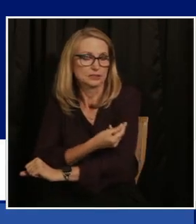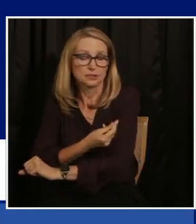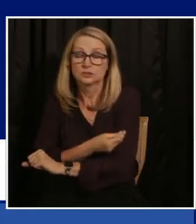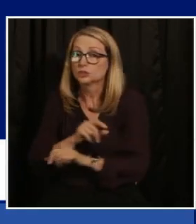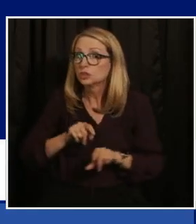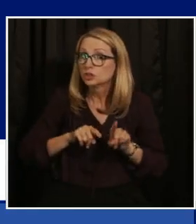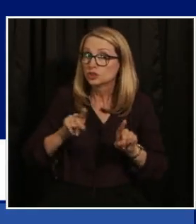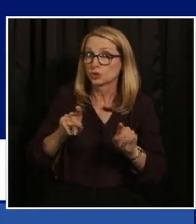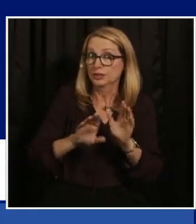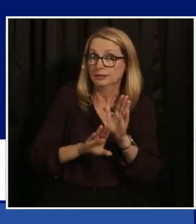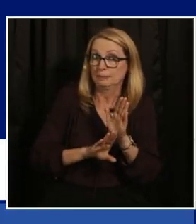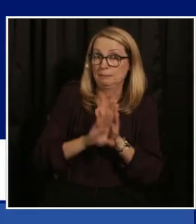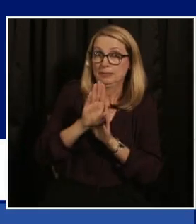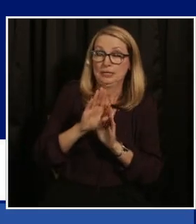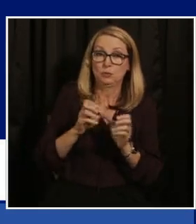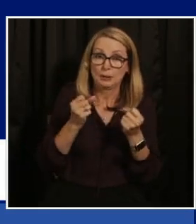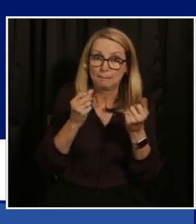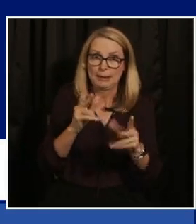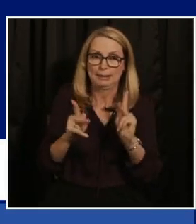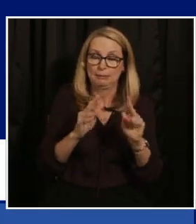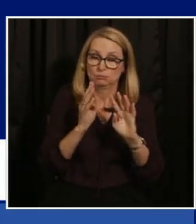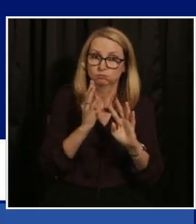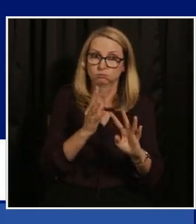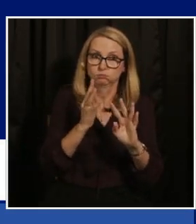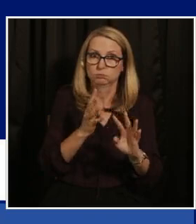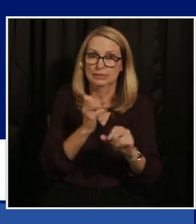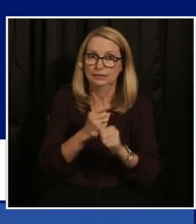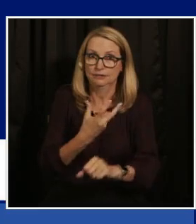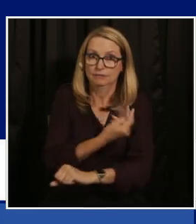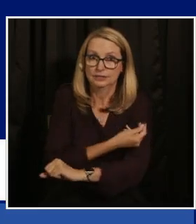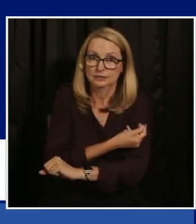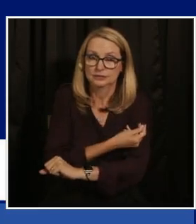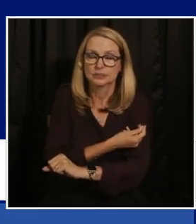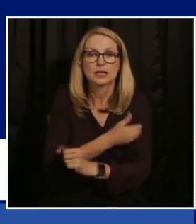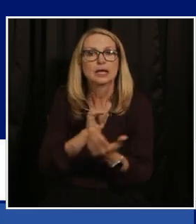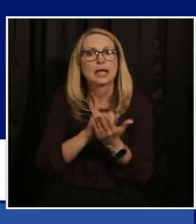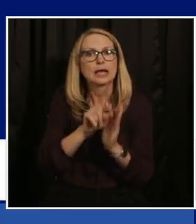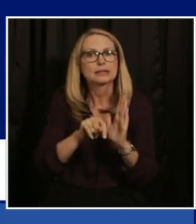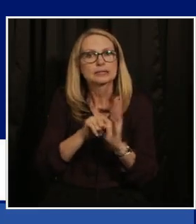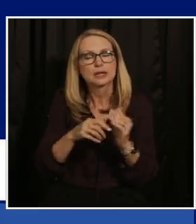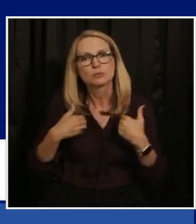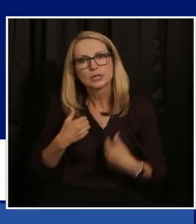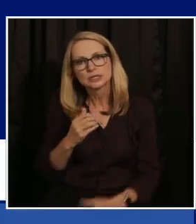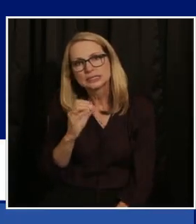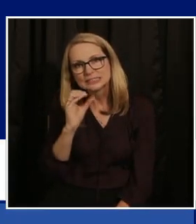thousand people get vaccinated today there are zero people in the hospital from side effects